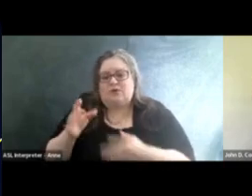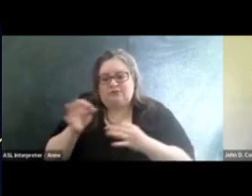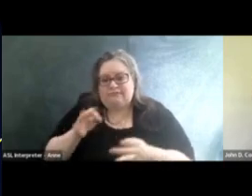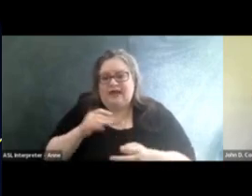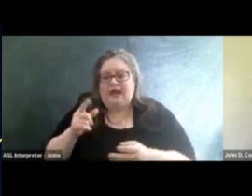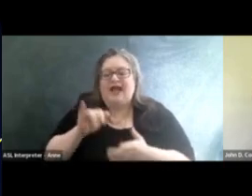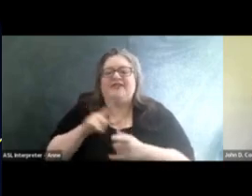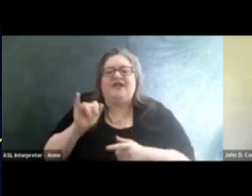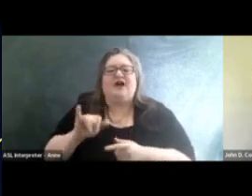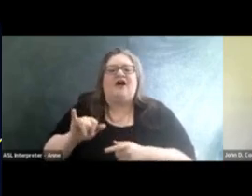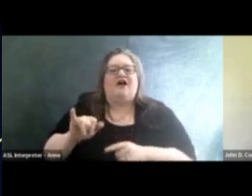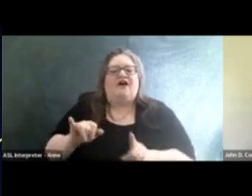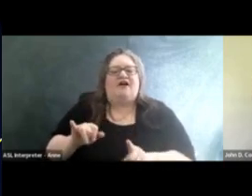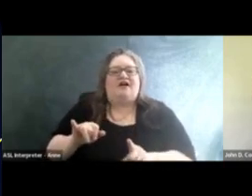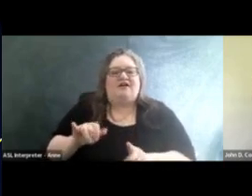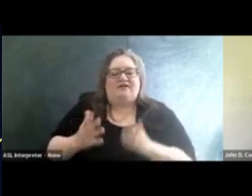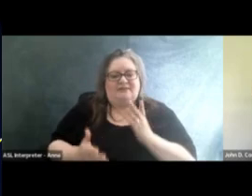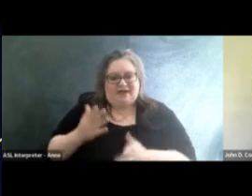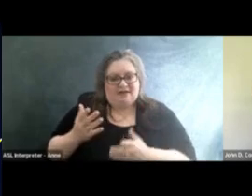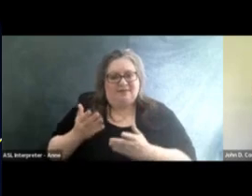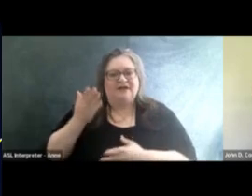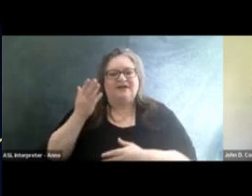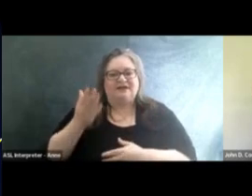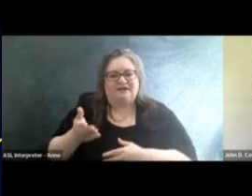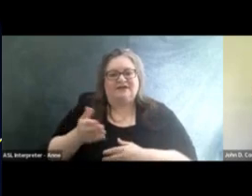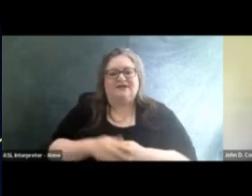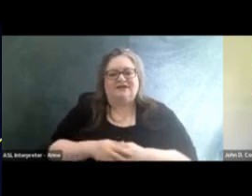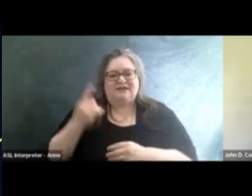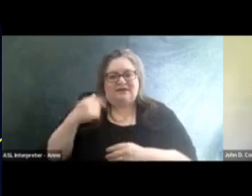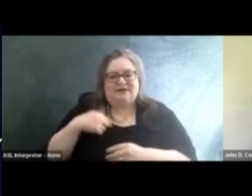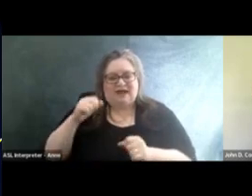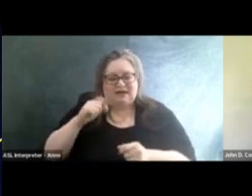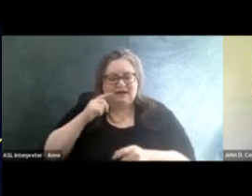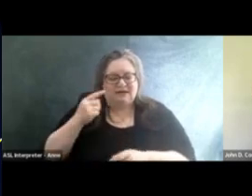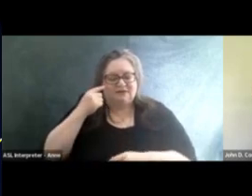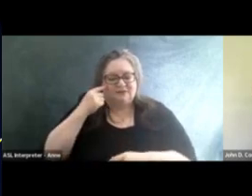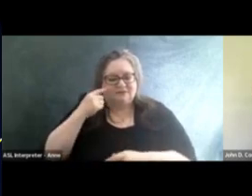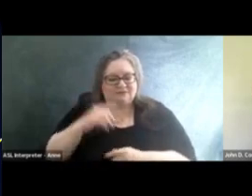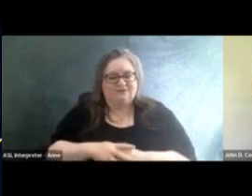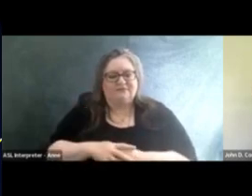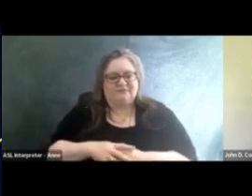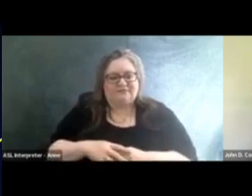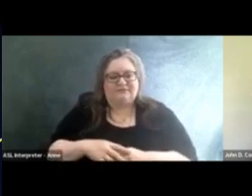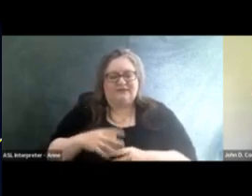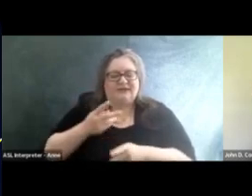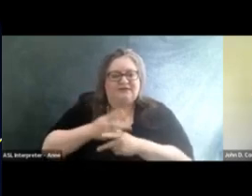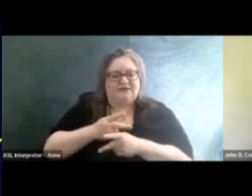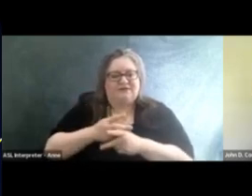go up, and you can say, maybe there's somebody there. This is somebody I need to be concerned about their cognitive impairment. The other thing you